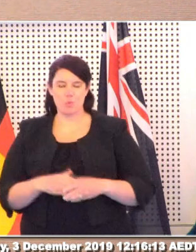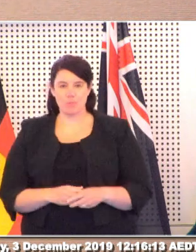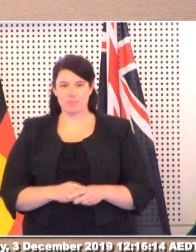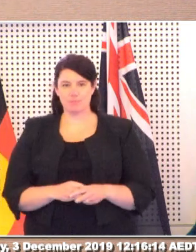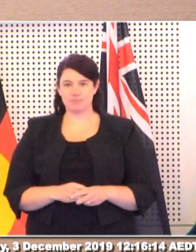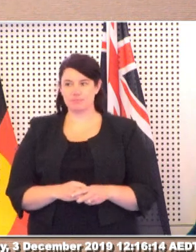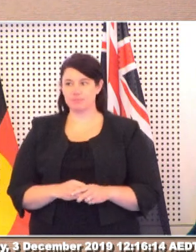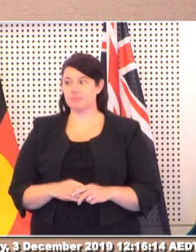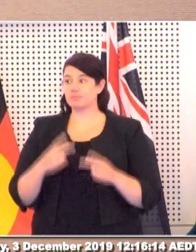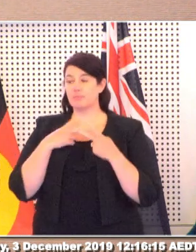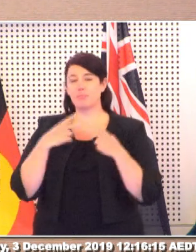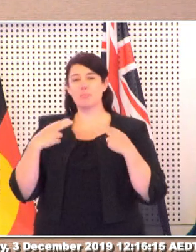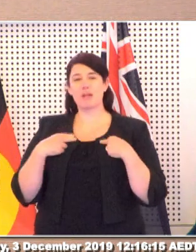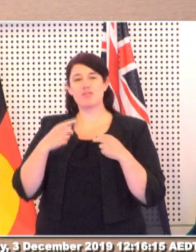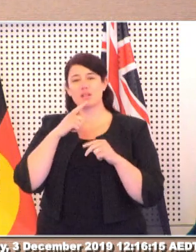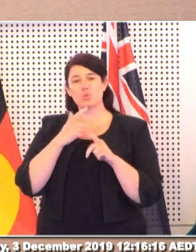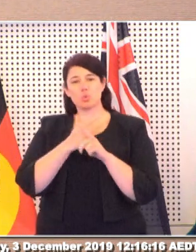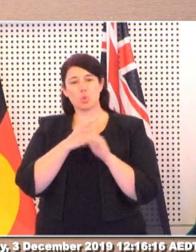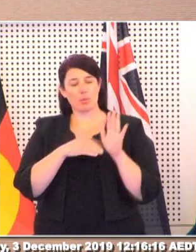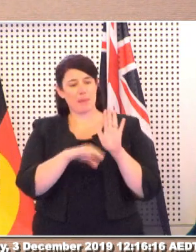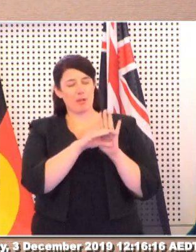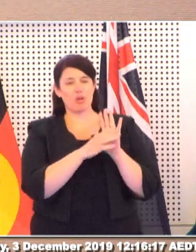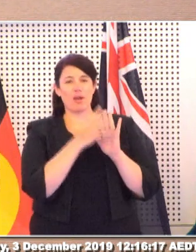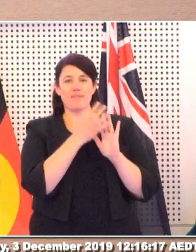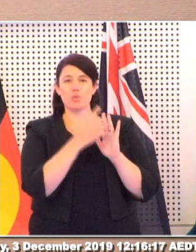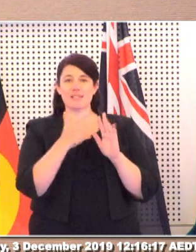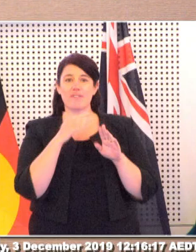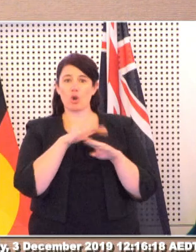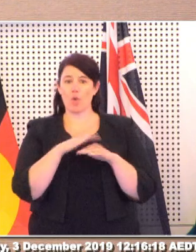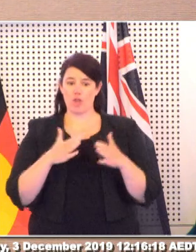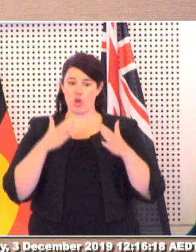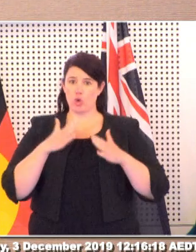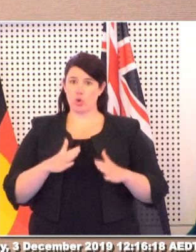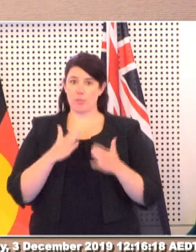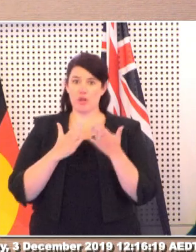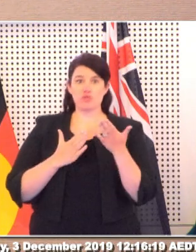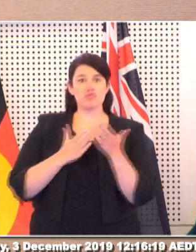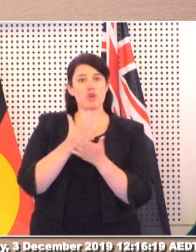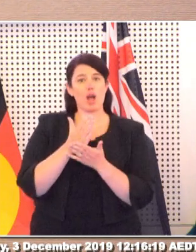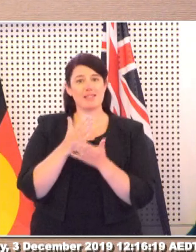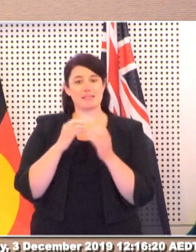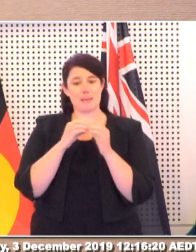paragraph 47 as the rights-based approach – a human rights-based approach, and is it